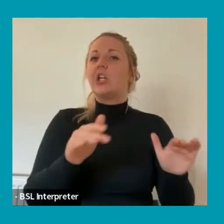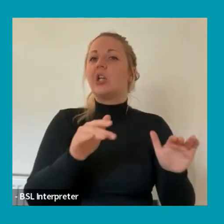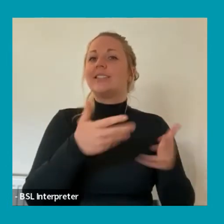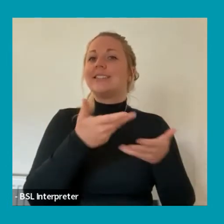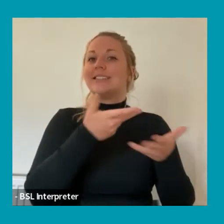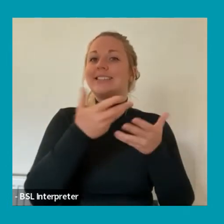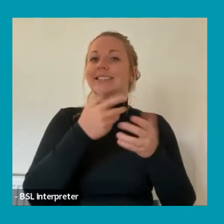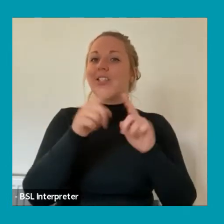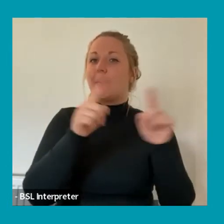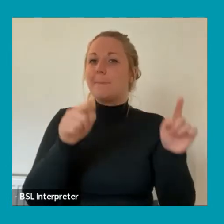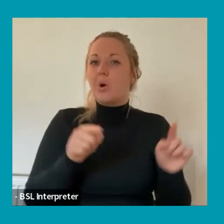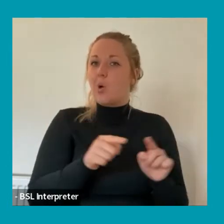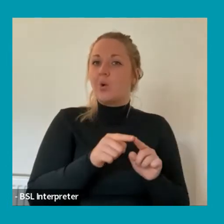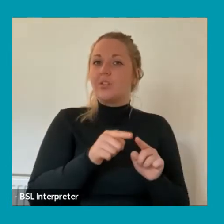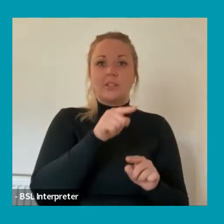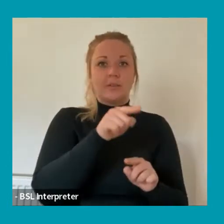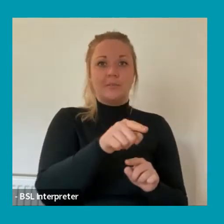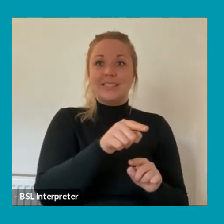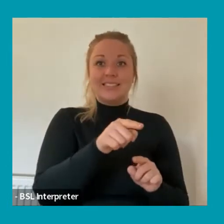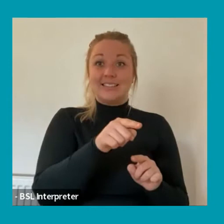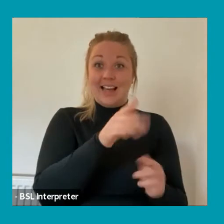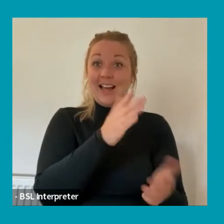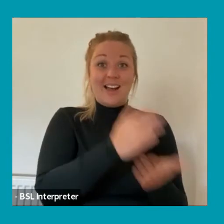That wasn't compatible with some of the technology.